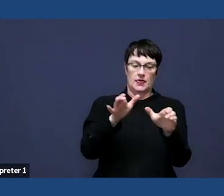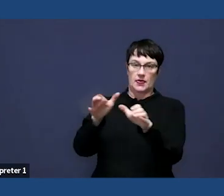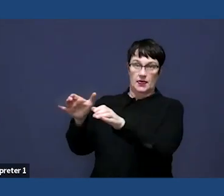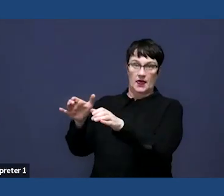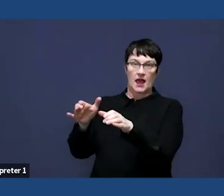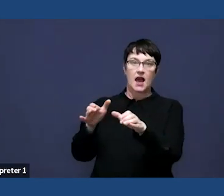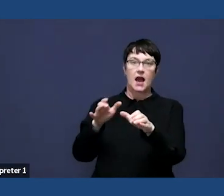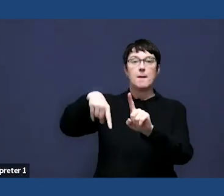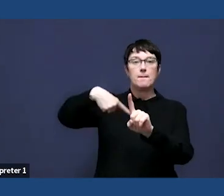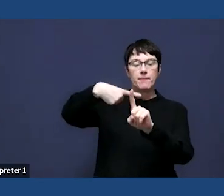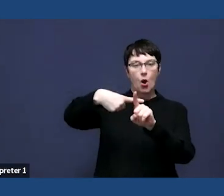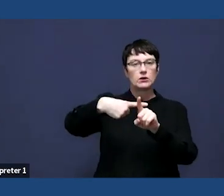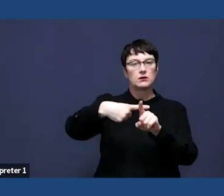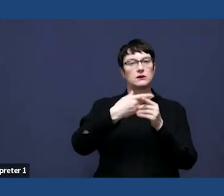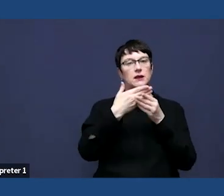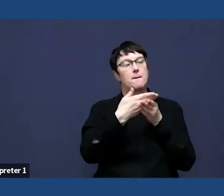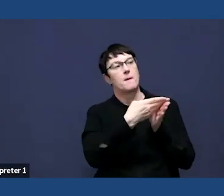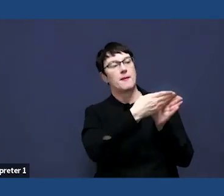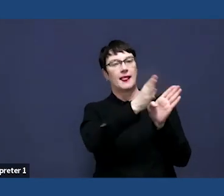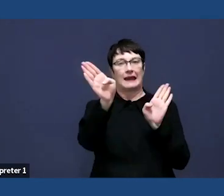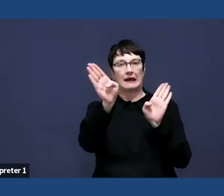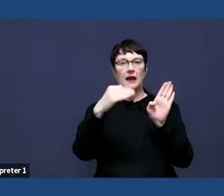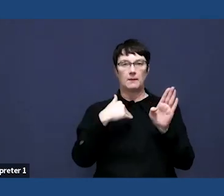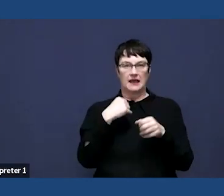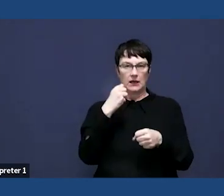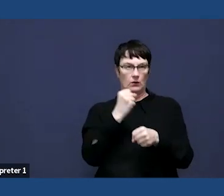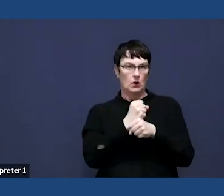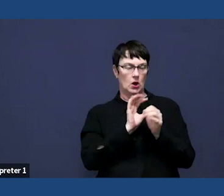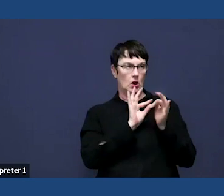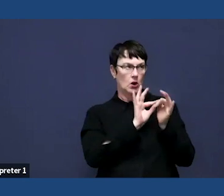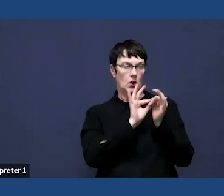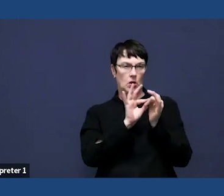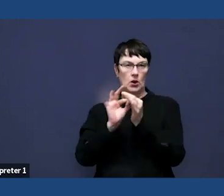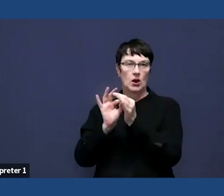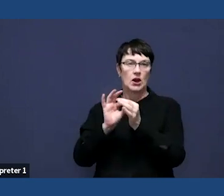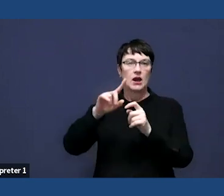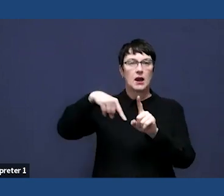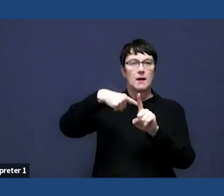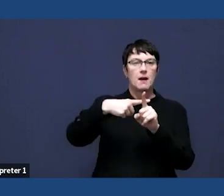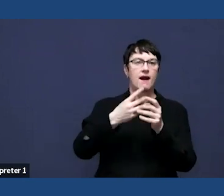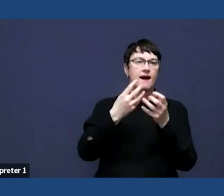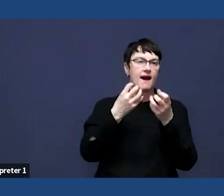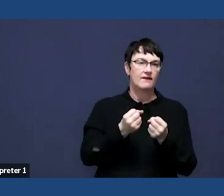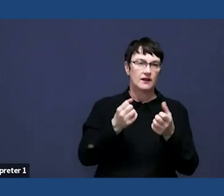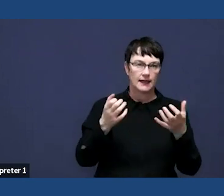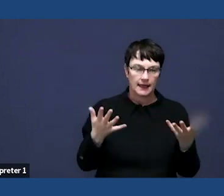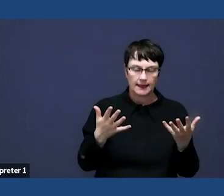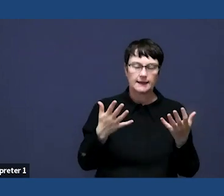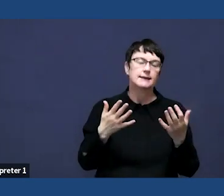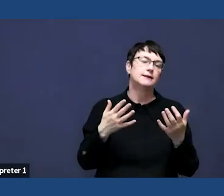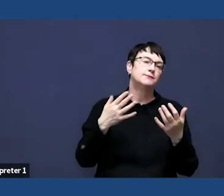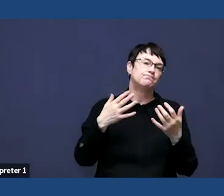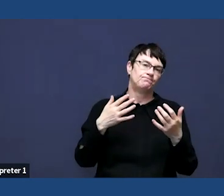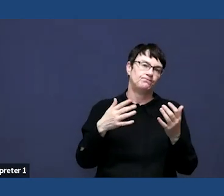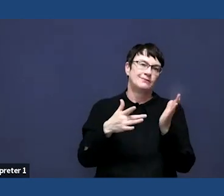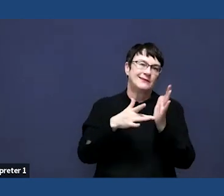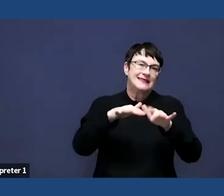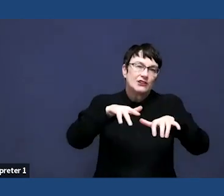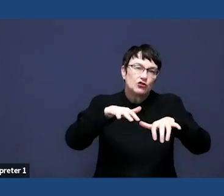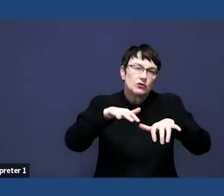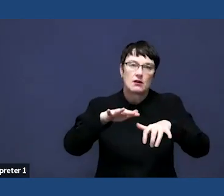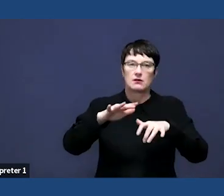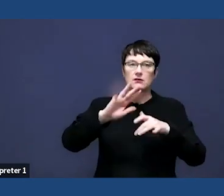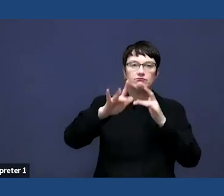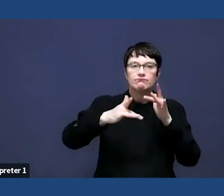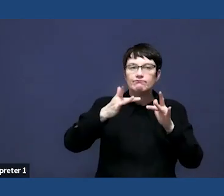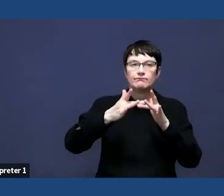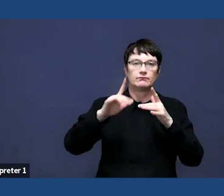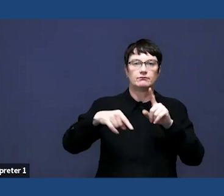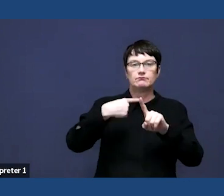I also lead some of our research around disability, on inclusion, and the workplace.